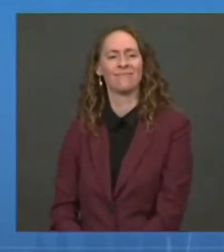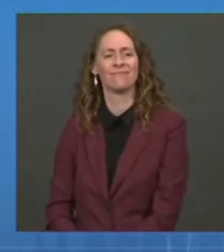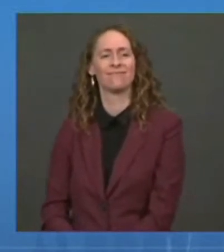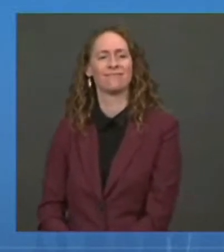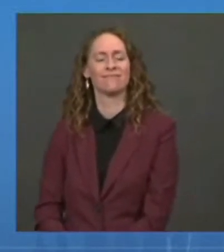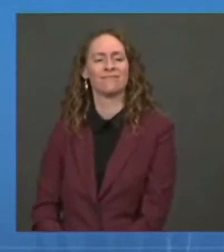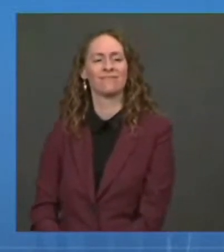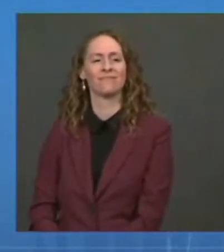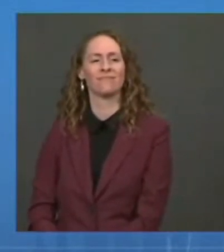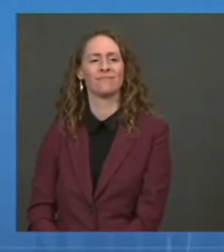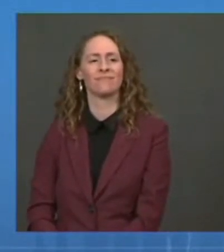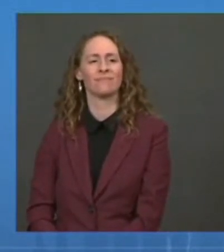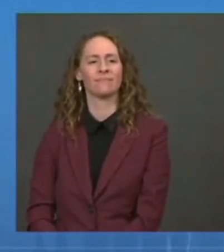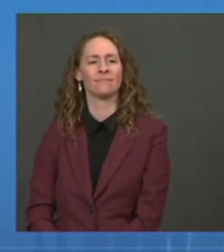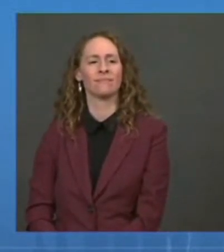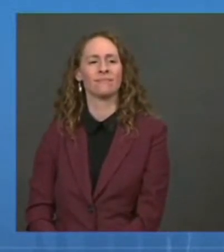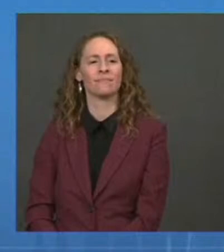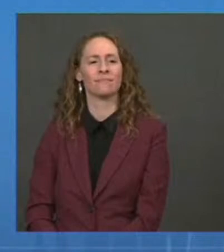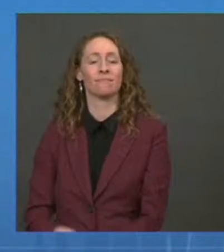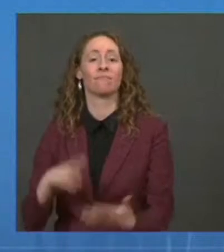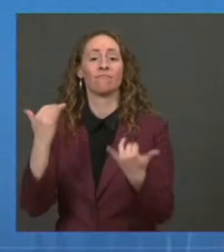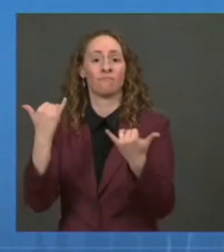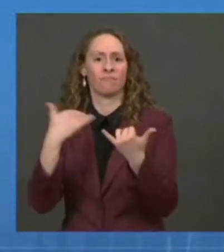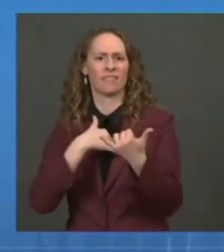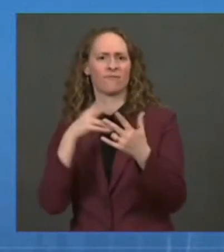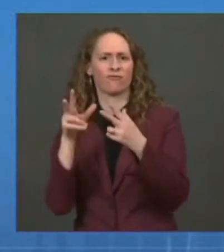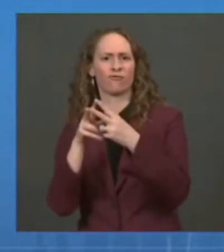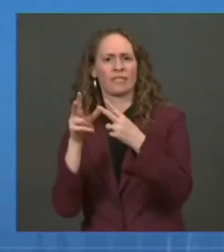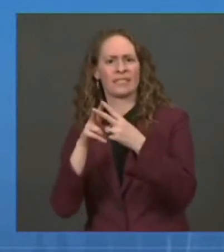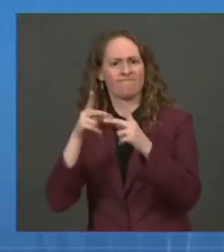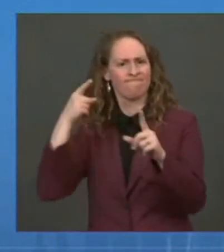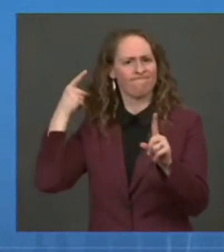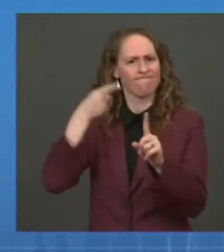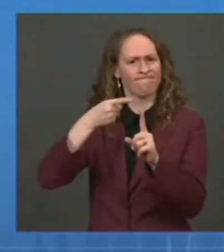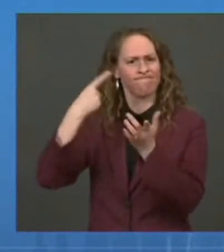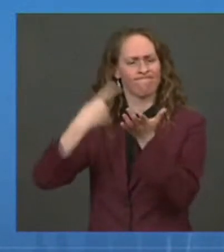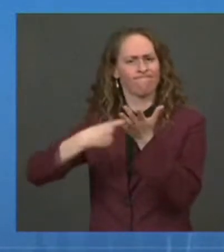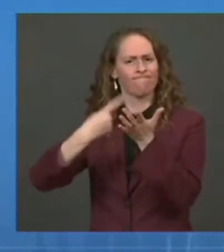SPECIFIC ACTIONS IN OUR FIGHT